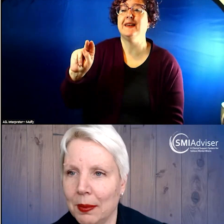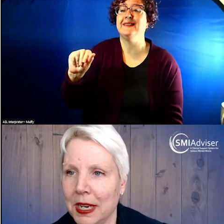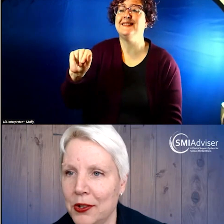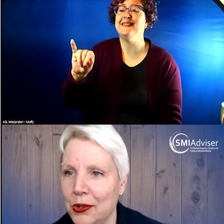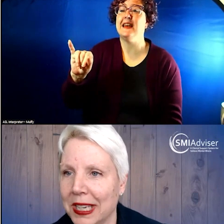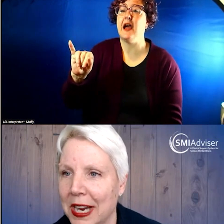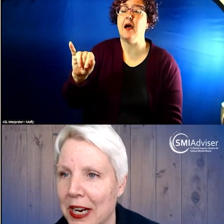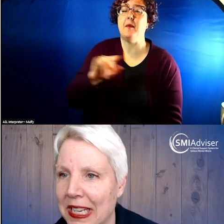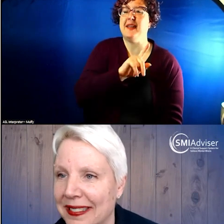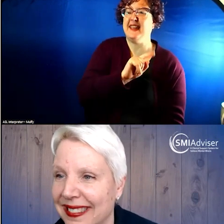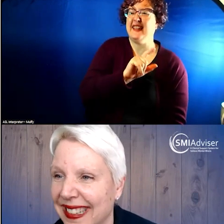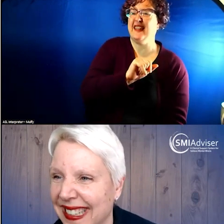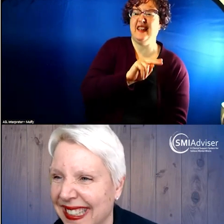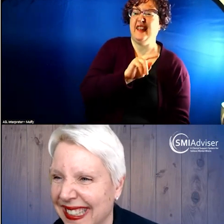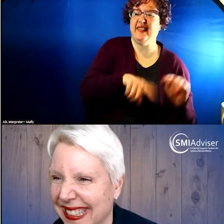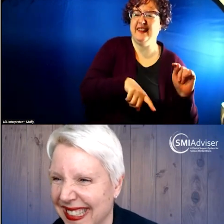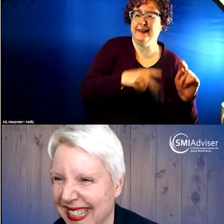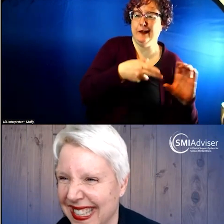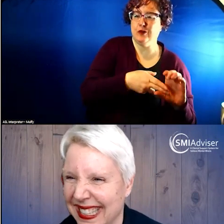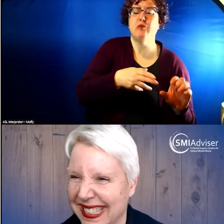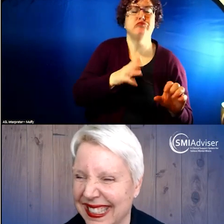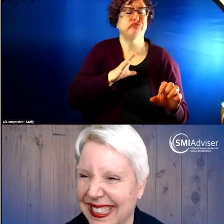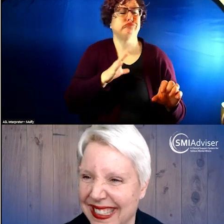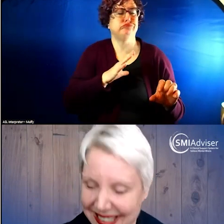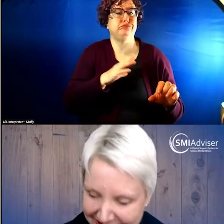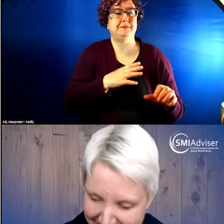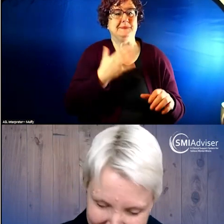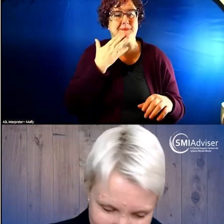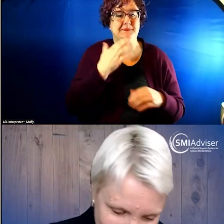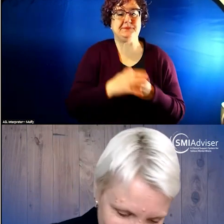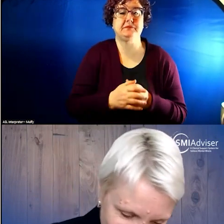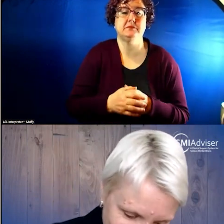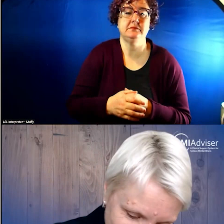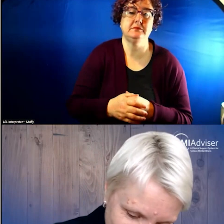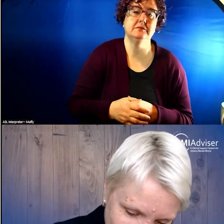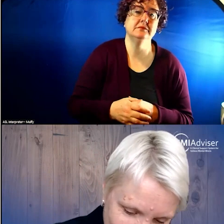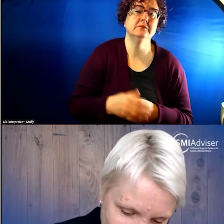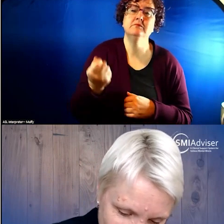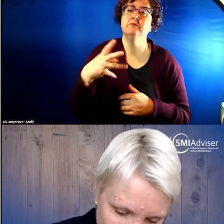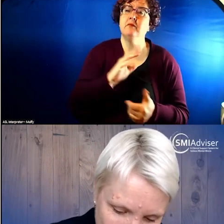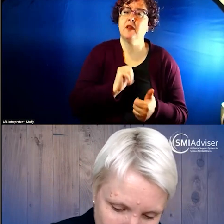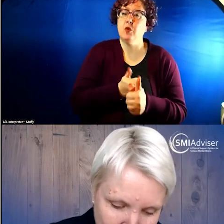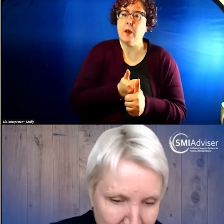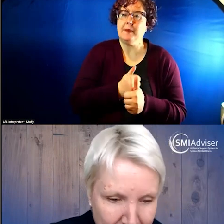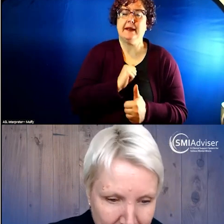I KNOW THAT YOU CAN CARRY IT. THANK YOU. WE HAVE A FEW UPDATES.